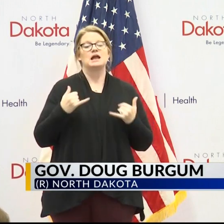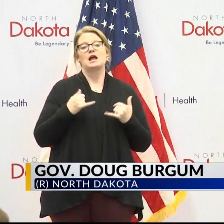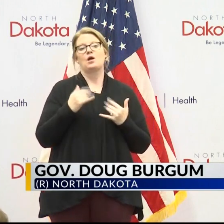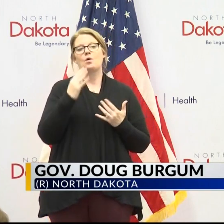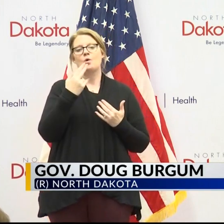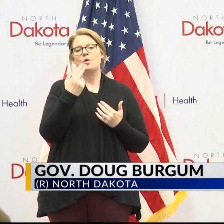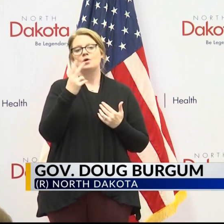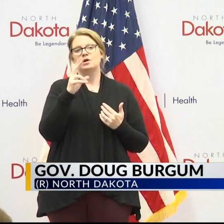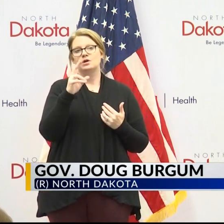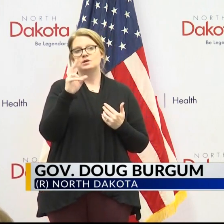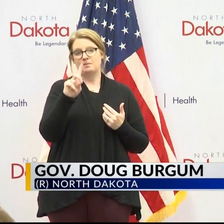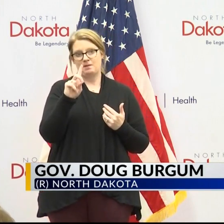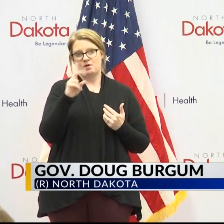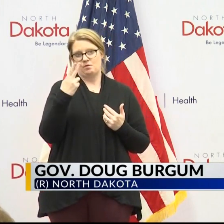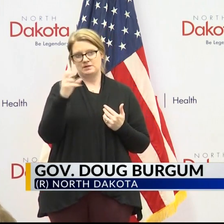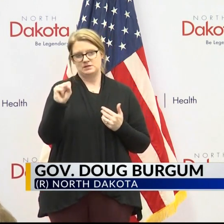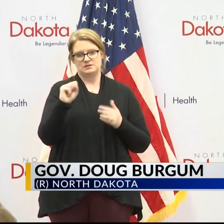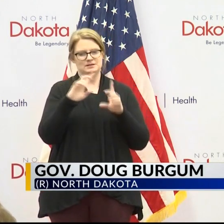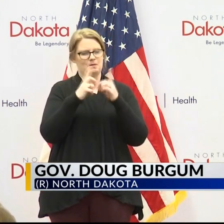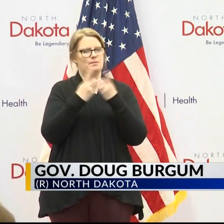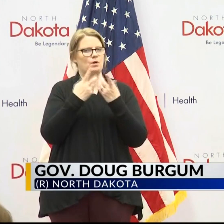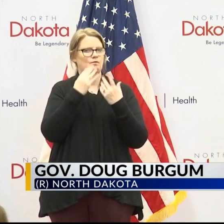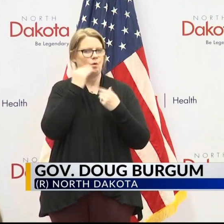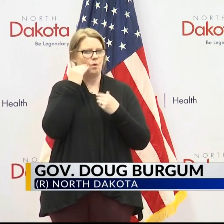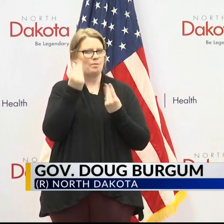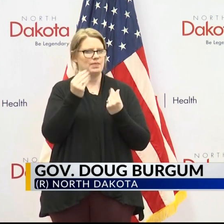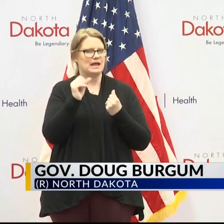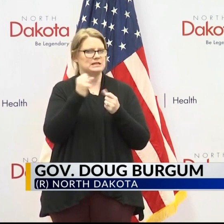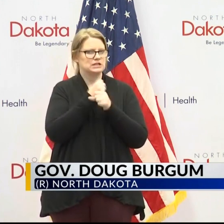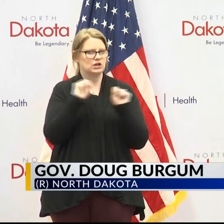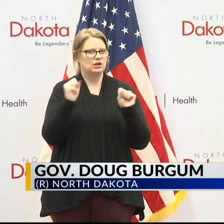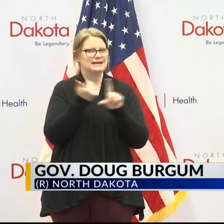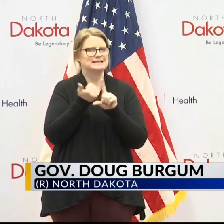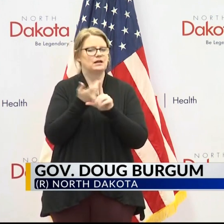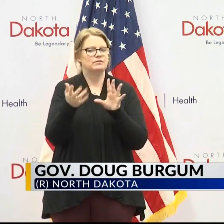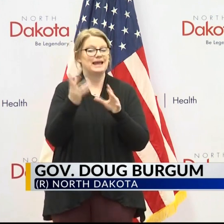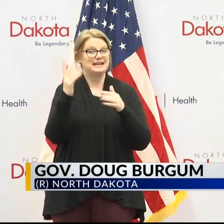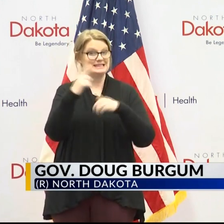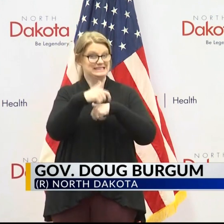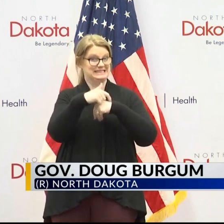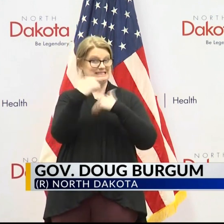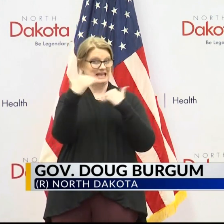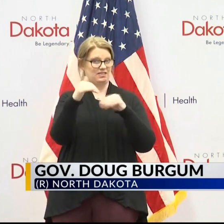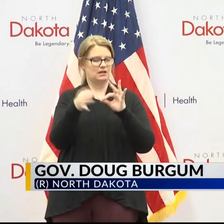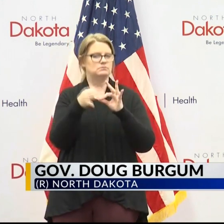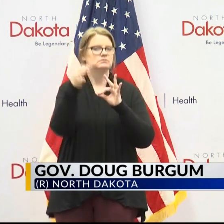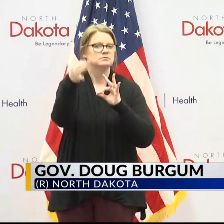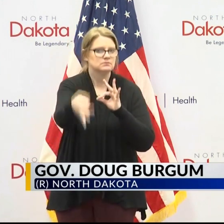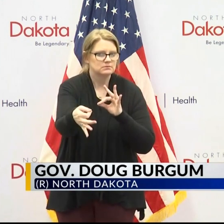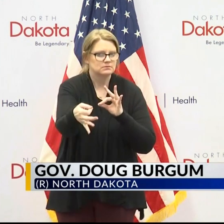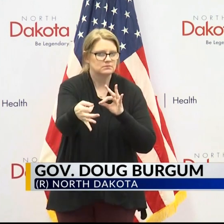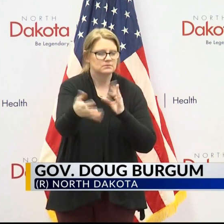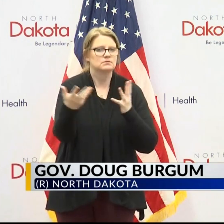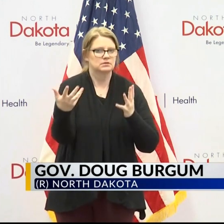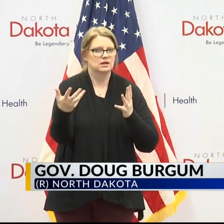THE RESIDENTS HAD COMPLETED THE PROCESS TO UPGRADE THEIR DRIVERS LICENSE TO A REAL ID. THAT REAL ID WAS A FEDERALLY MANDATED TO -- RELATED TO HOMELAND SECURITY. WITHOUT IT YOU CANNOT BOARD A PLANE AS OF OCTOBER 1 AND WORK